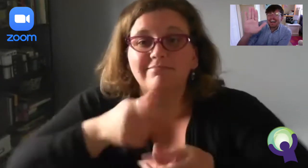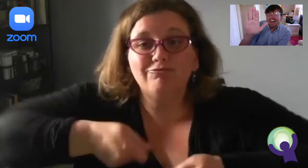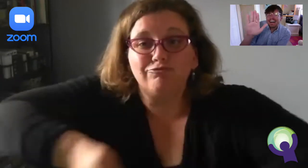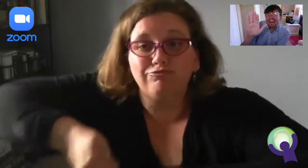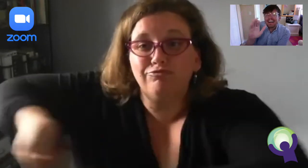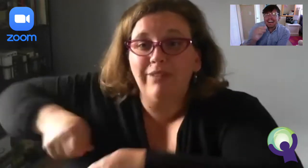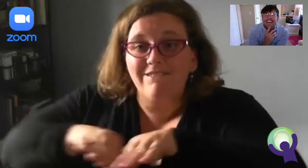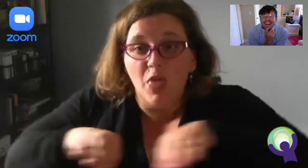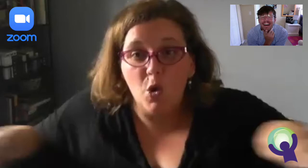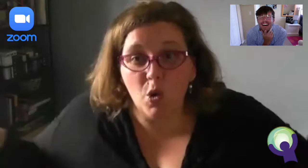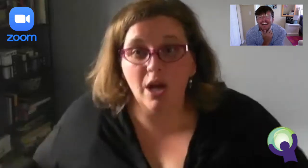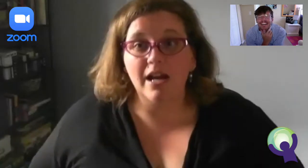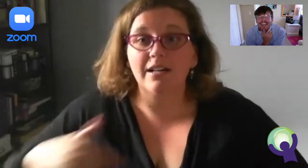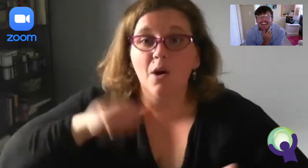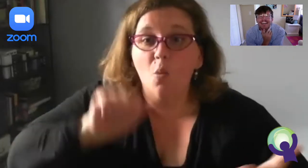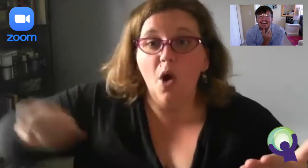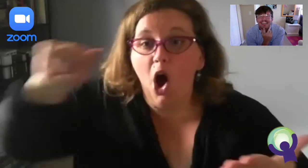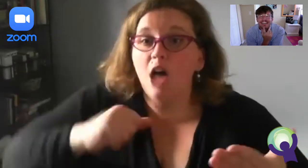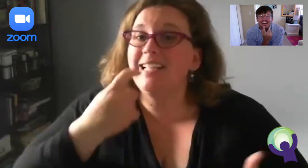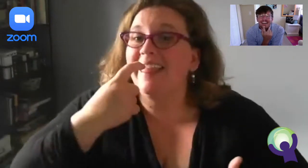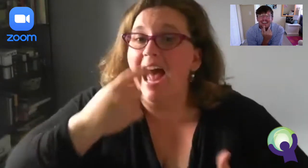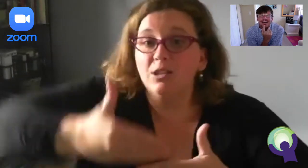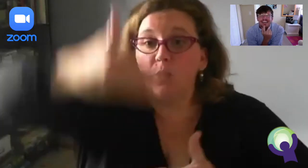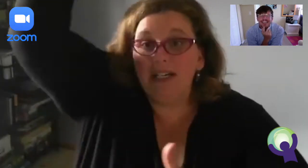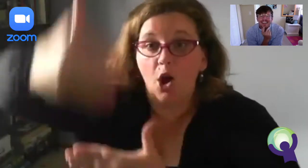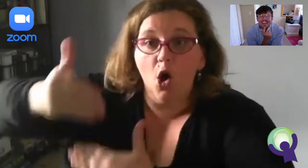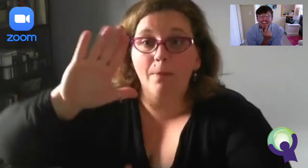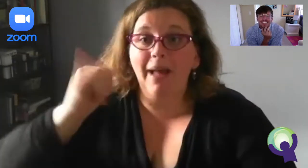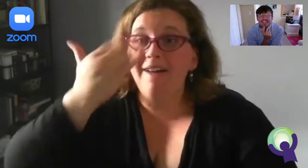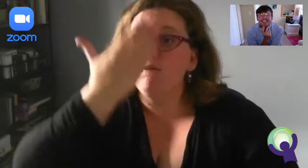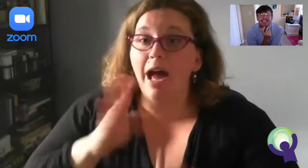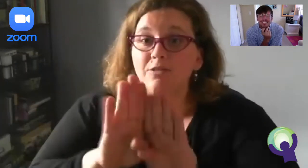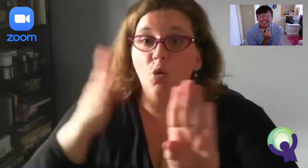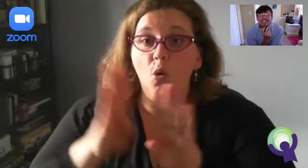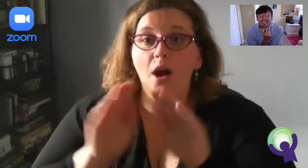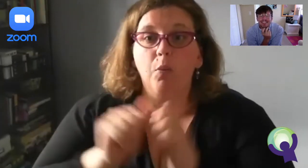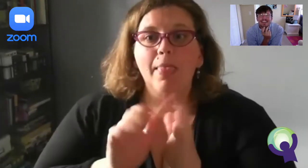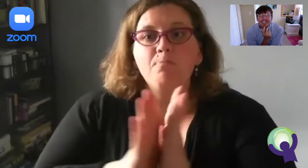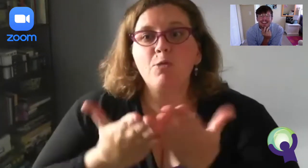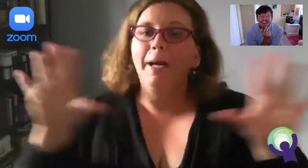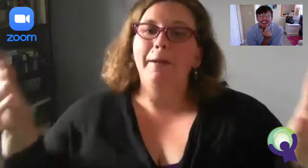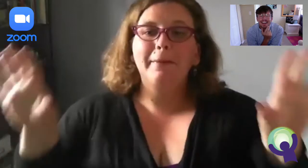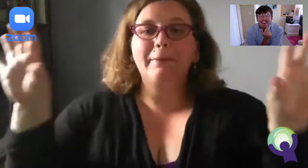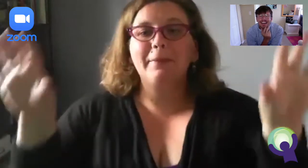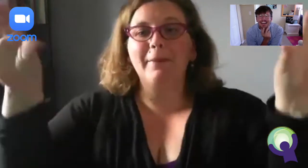But, I did also wash the windows on the front doors,